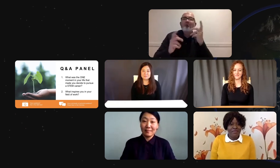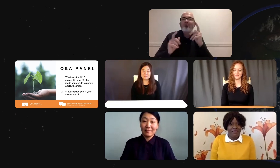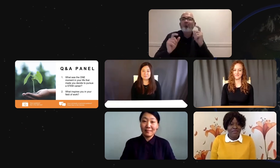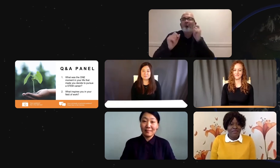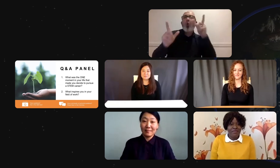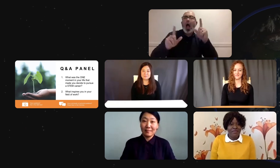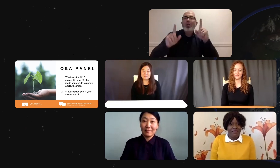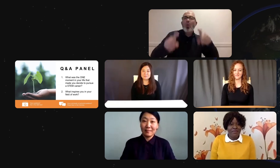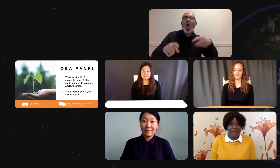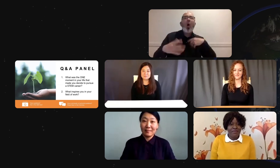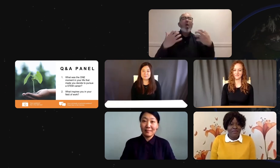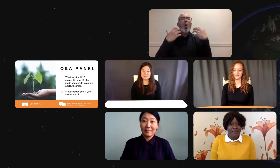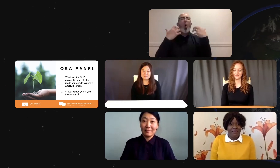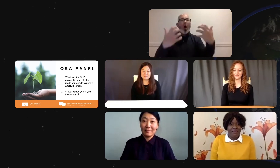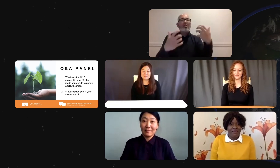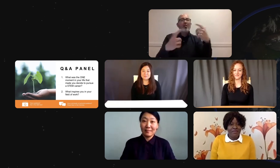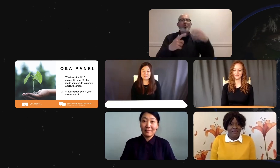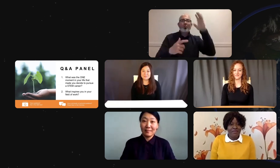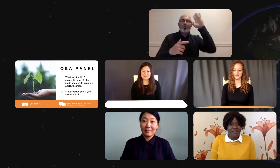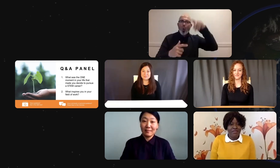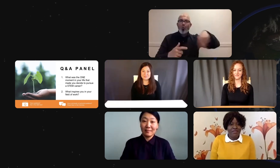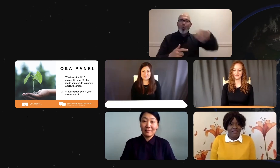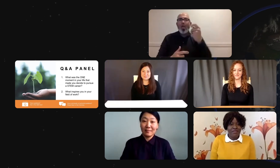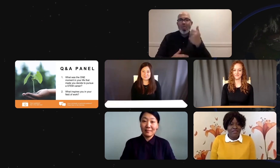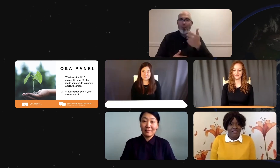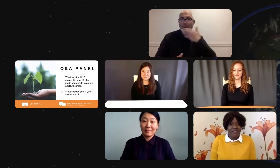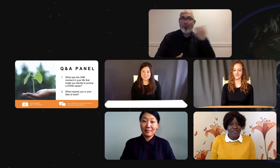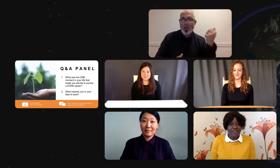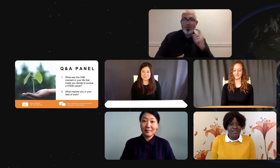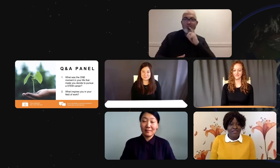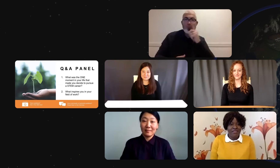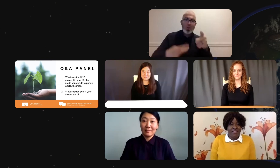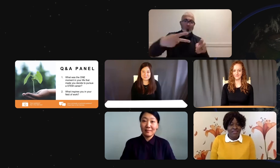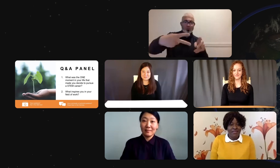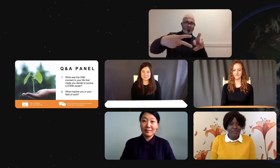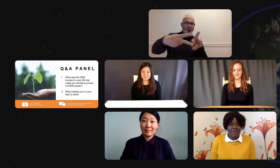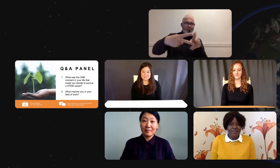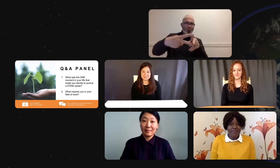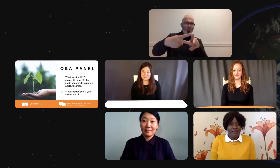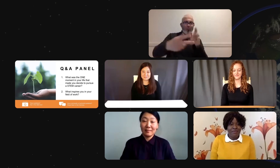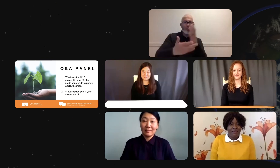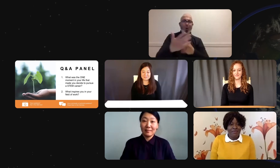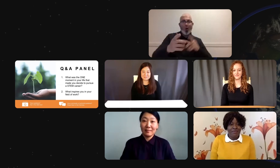The point is so the audience gets to know you better. It's a two-part question.